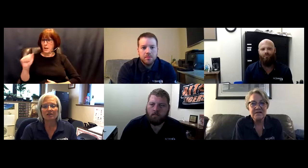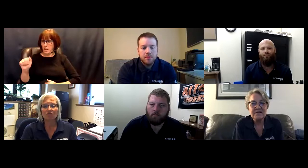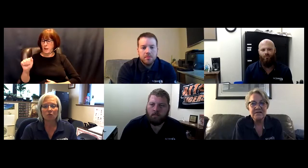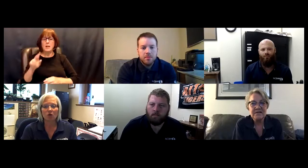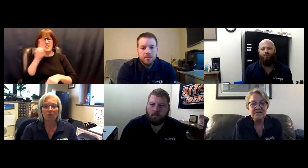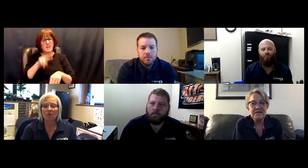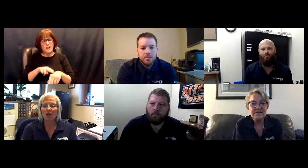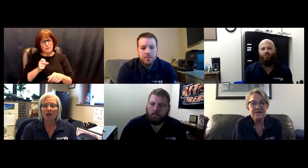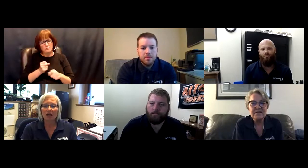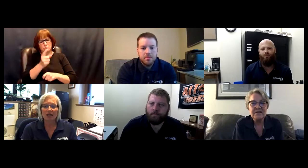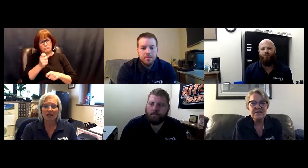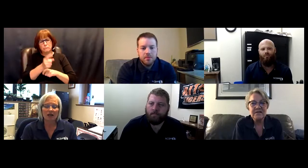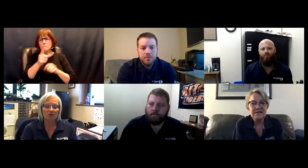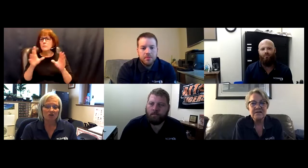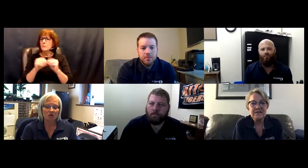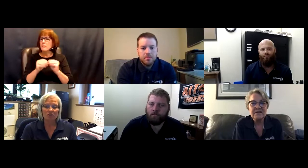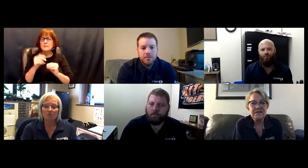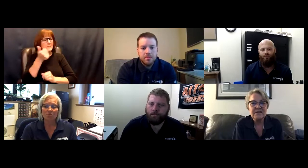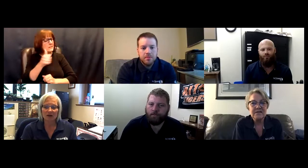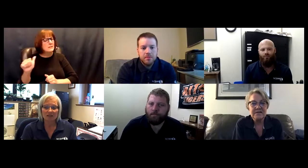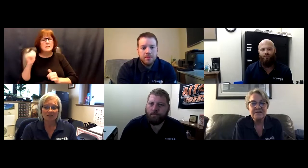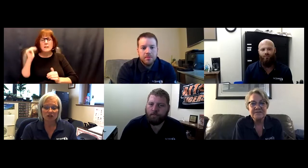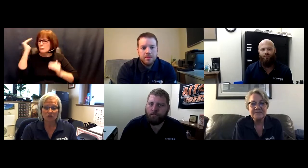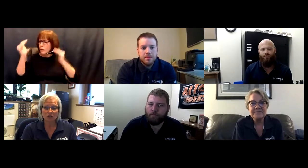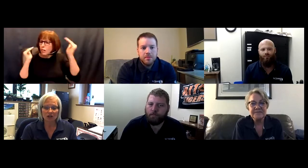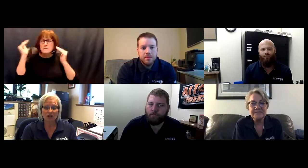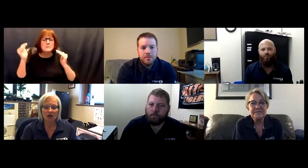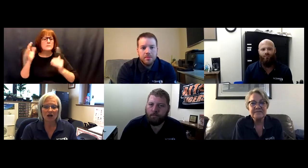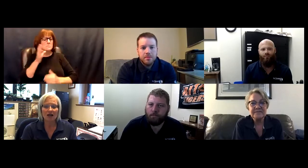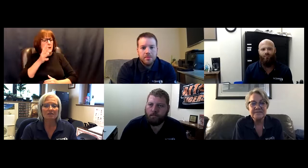for any adults, parents of children with hearing loss,